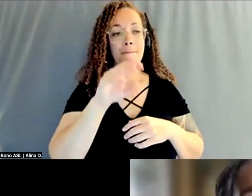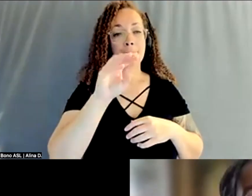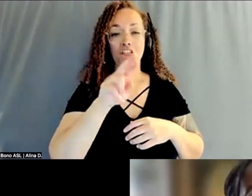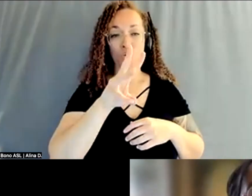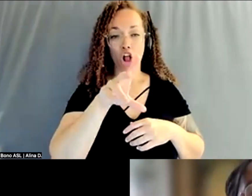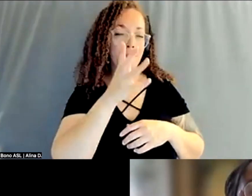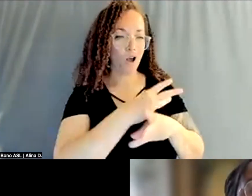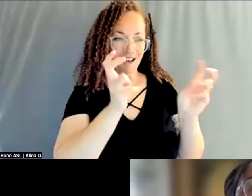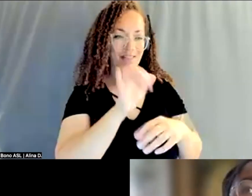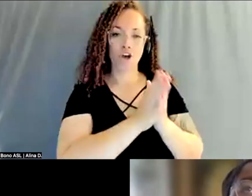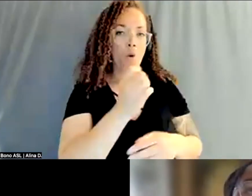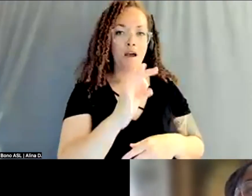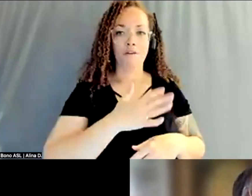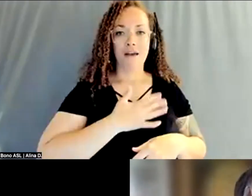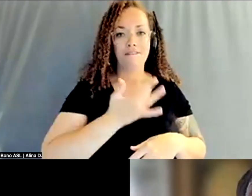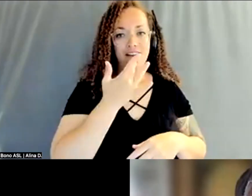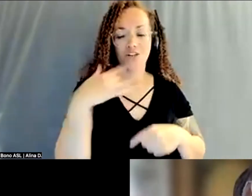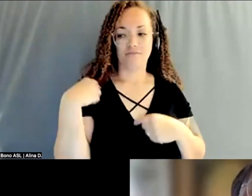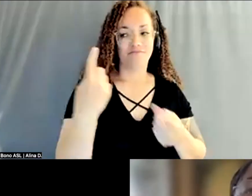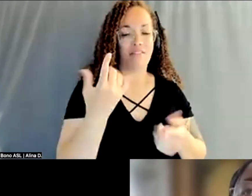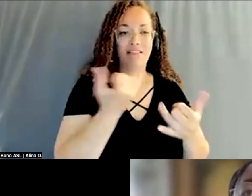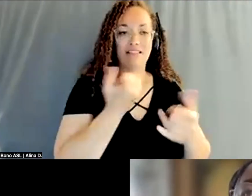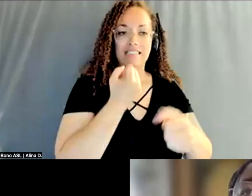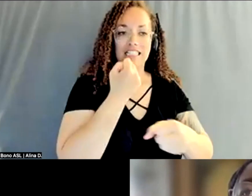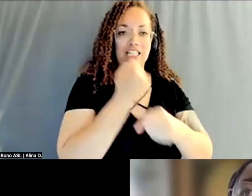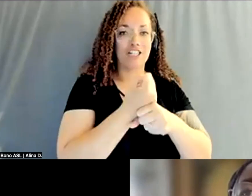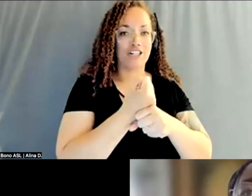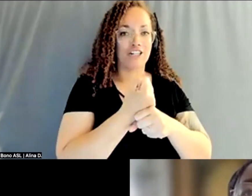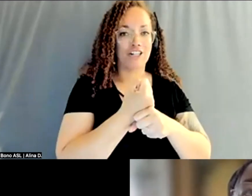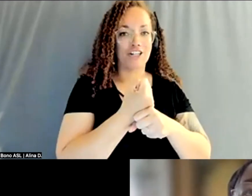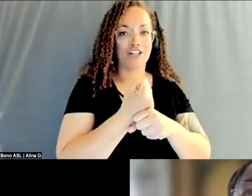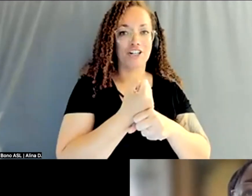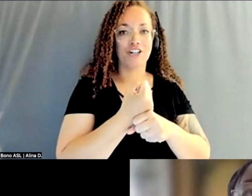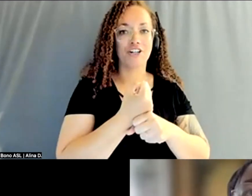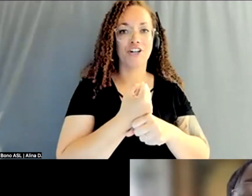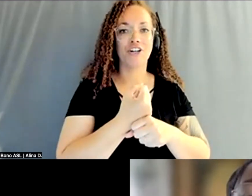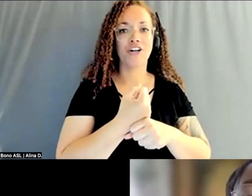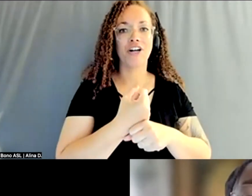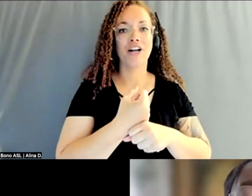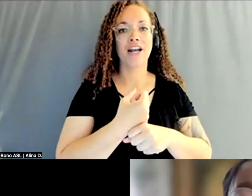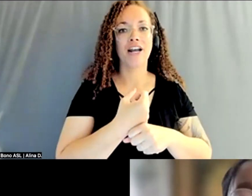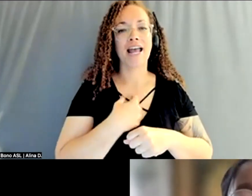I think in a lot of ways I don't, hope isn't the right word, but like I think it has made me